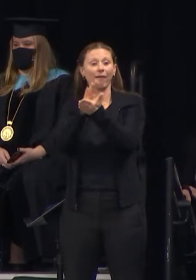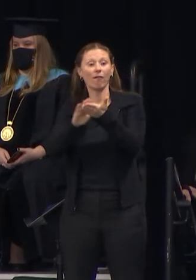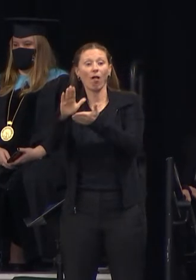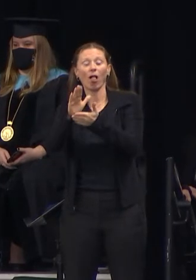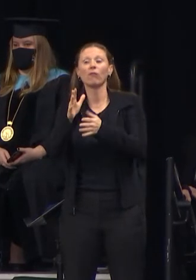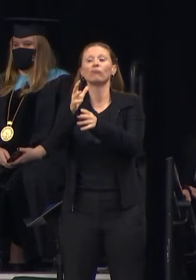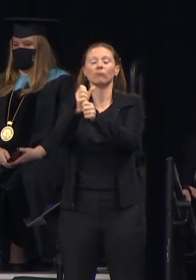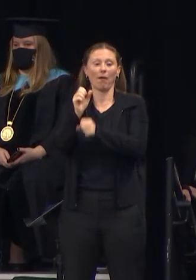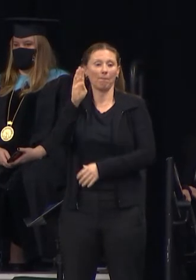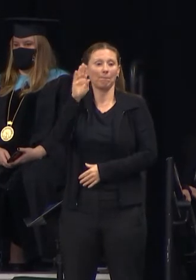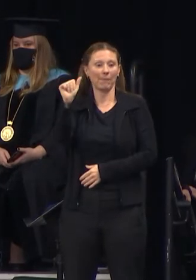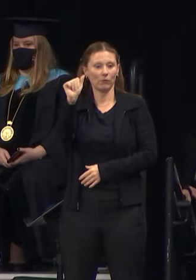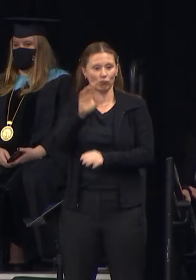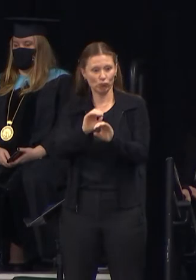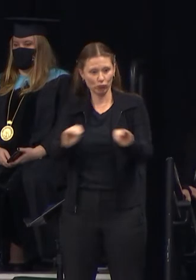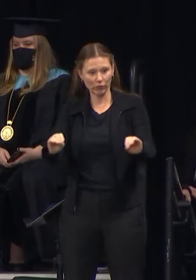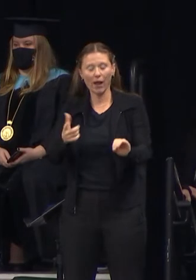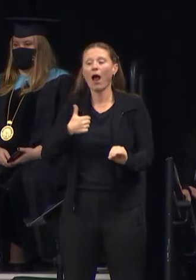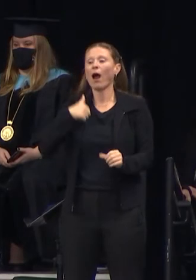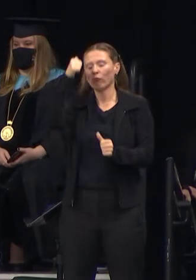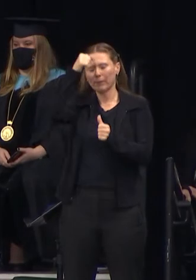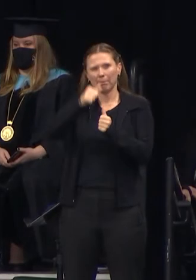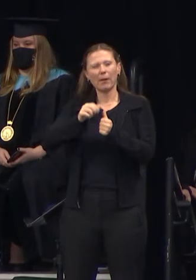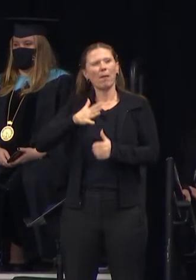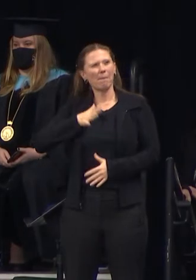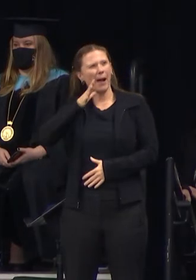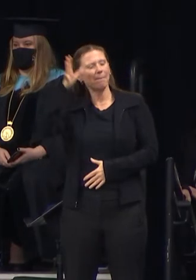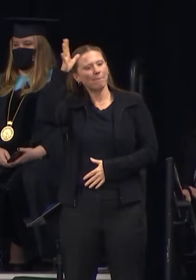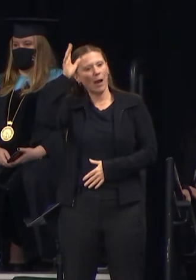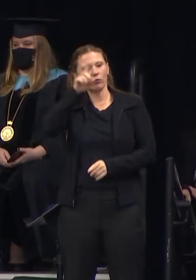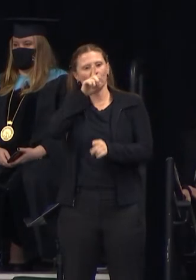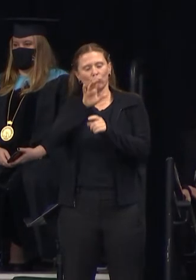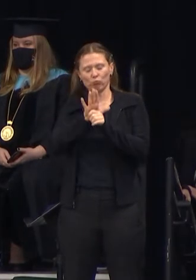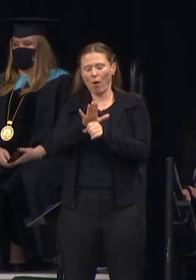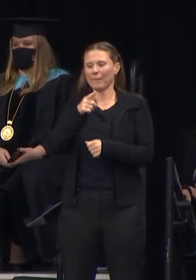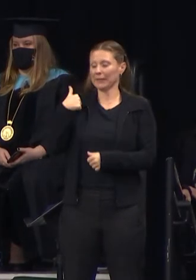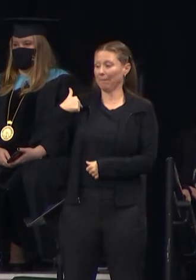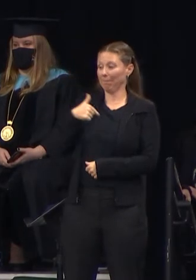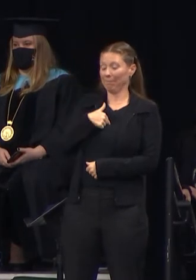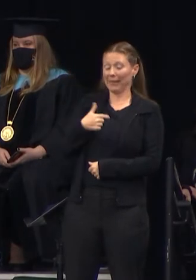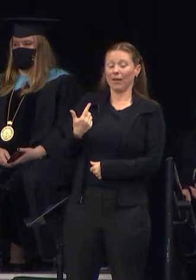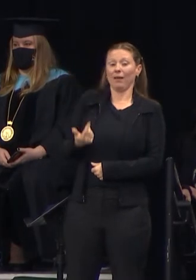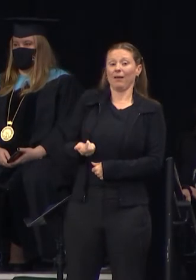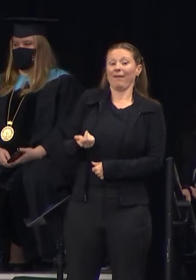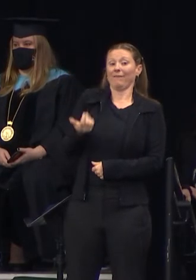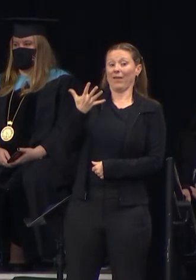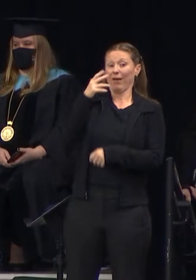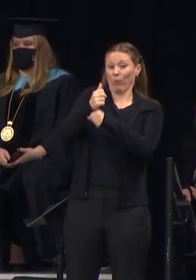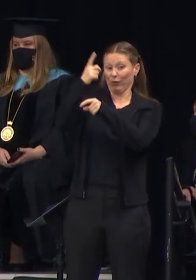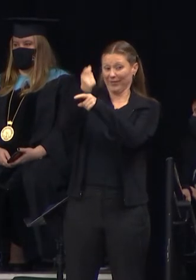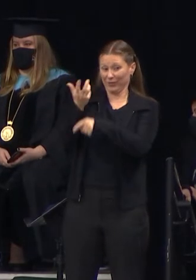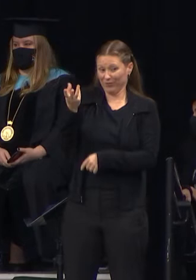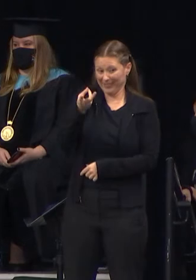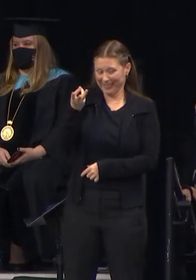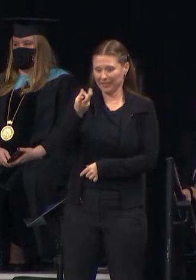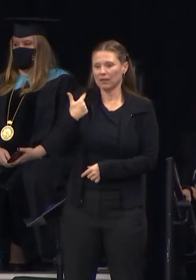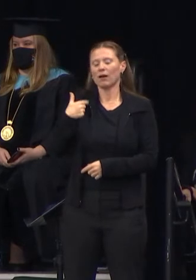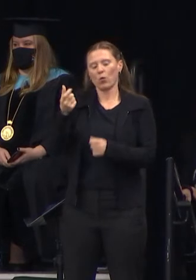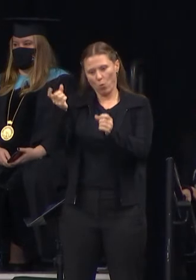I remember my parents promising my six siblings and me a college education, and they delivered on that promise.